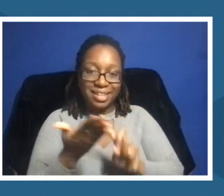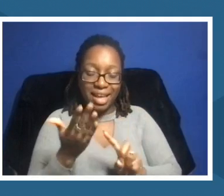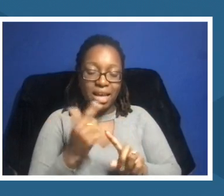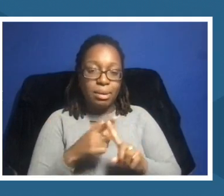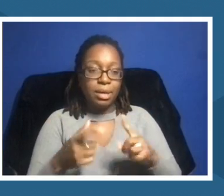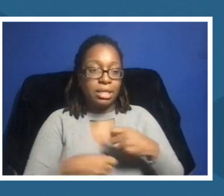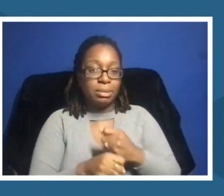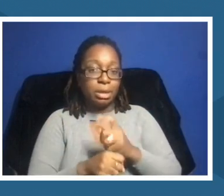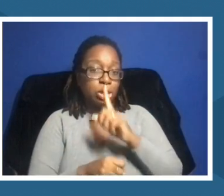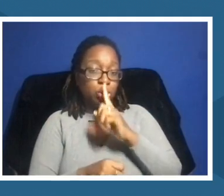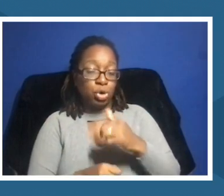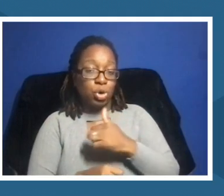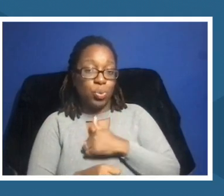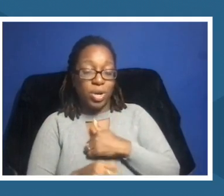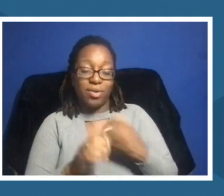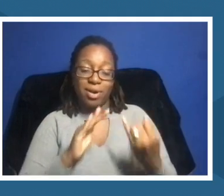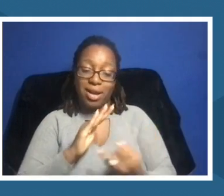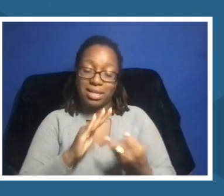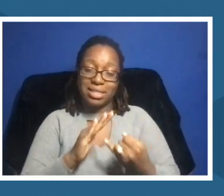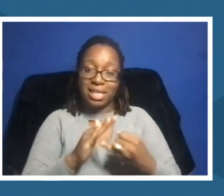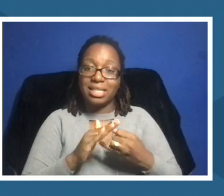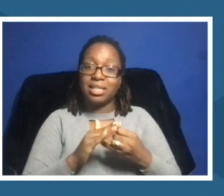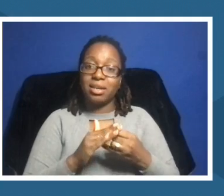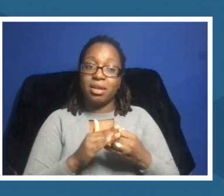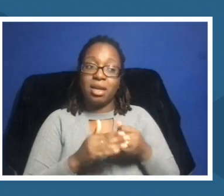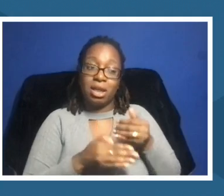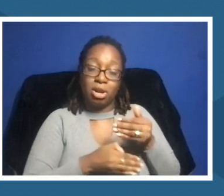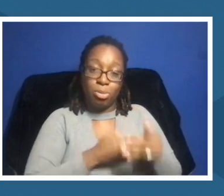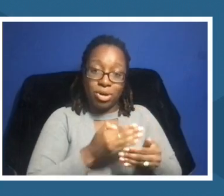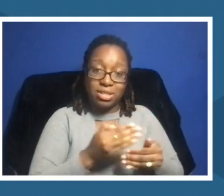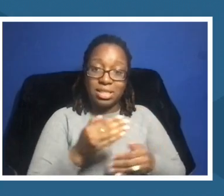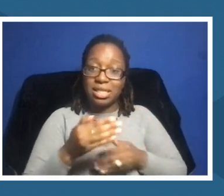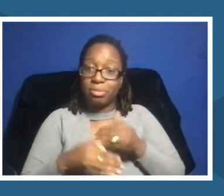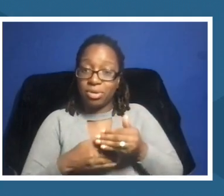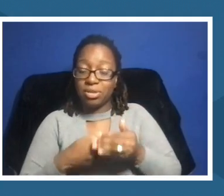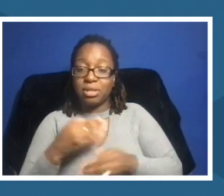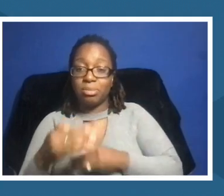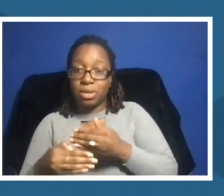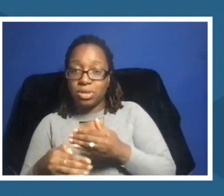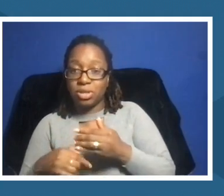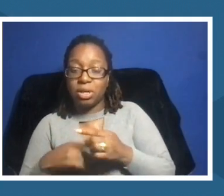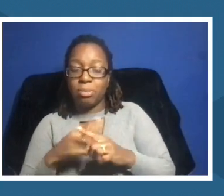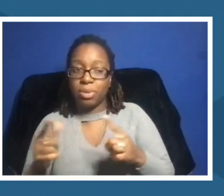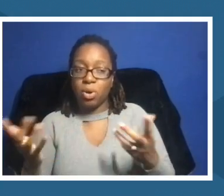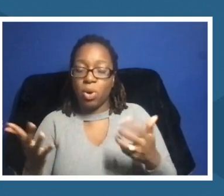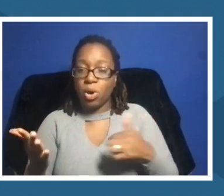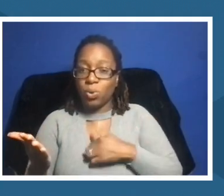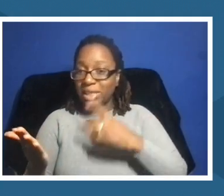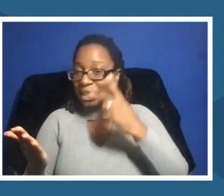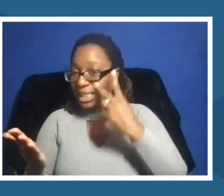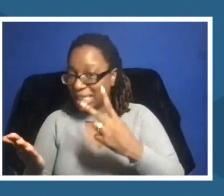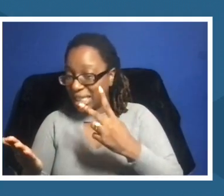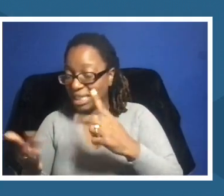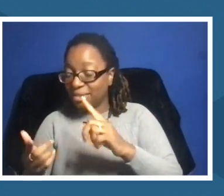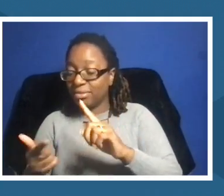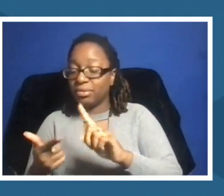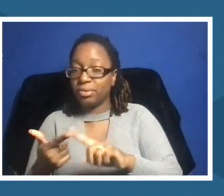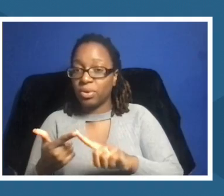those processes and by having uh here's what we're seeing here's what we're thinking and here's